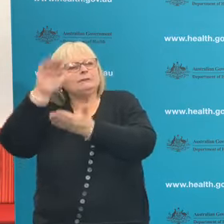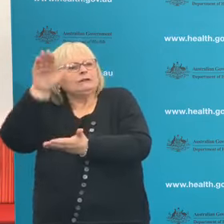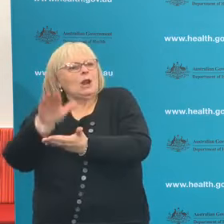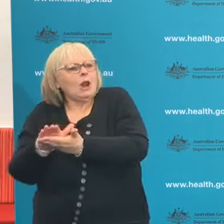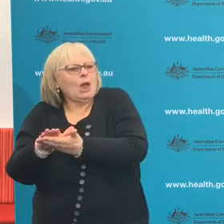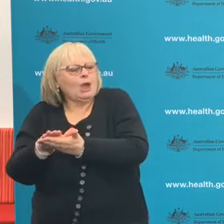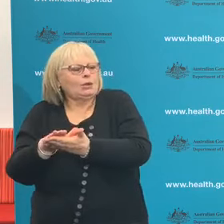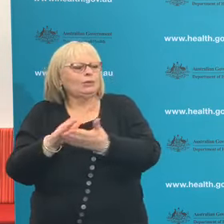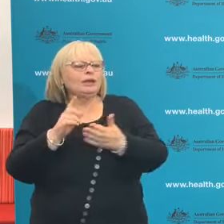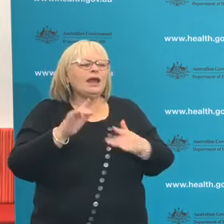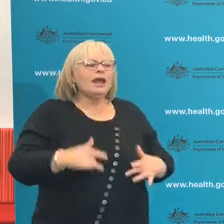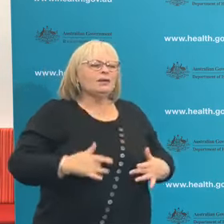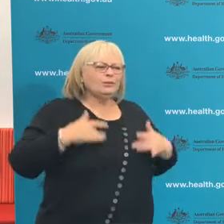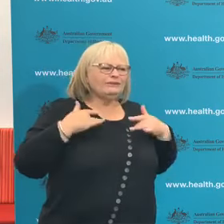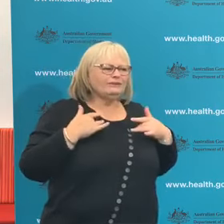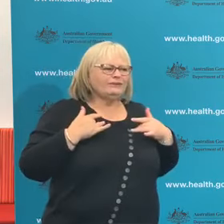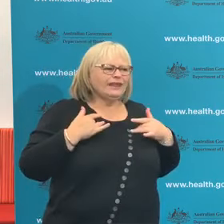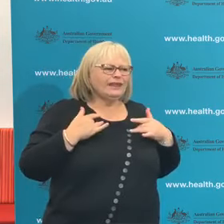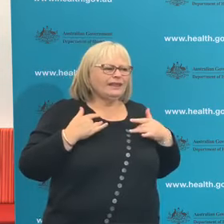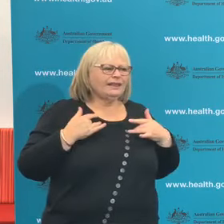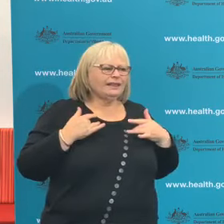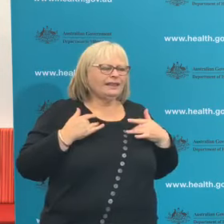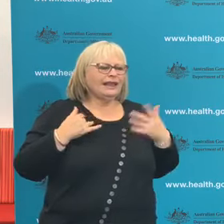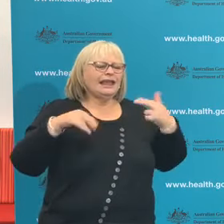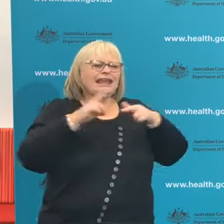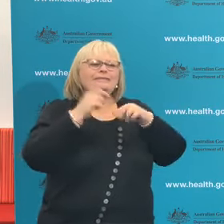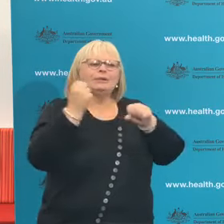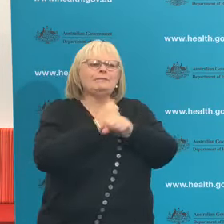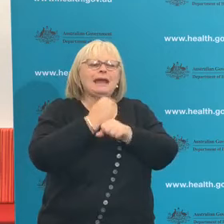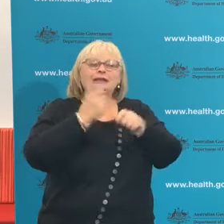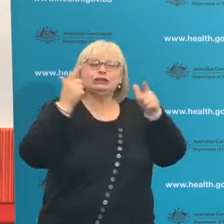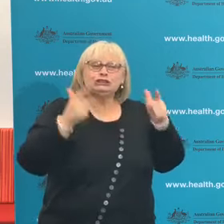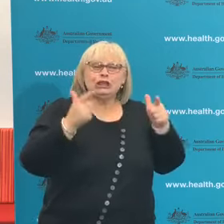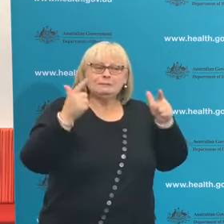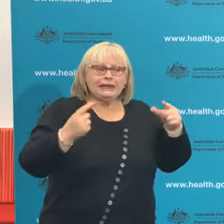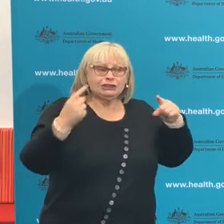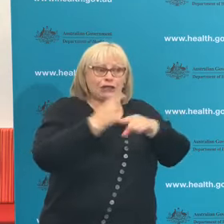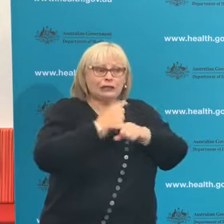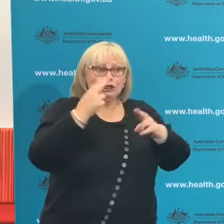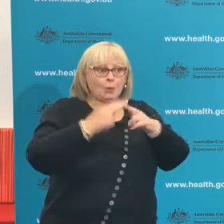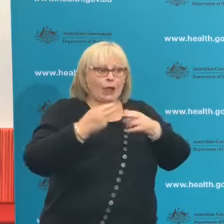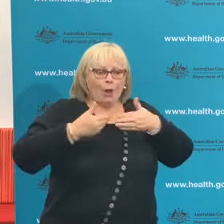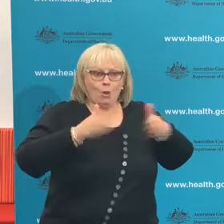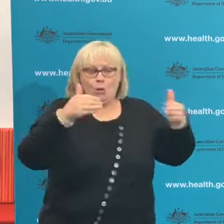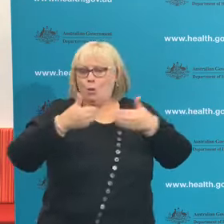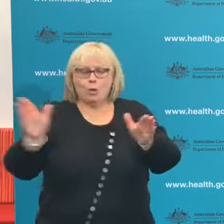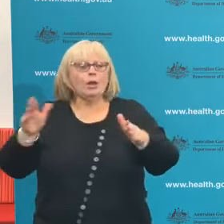feel that making too many changes too quickly could be risky. We've seen what's